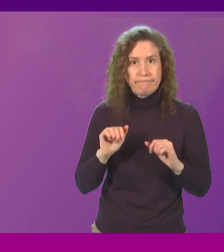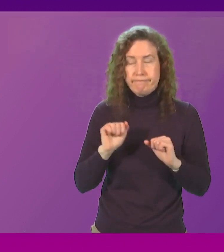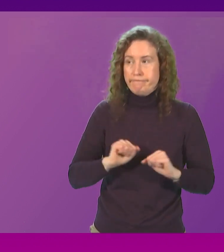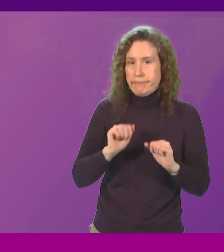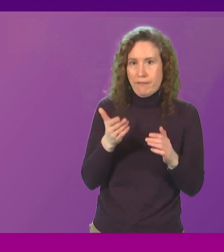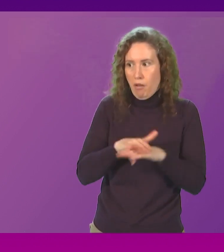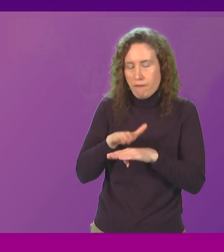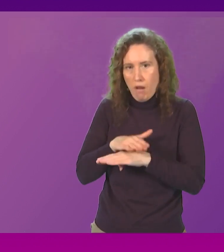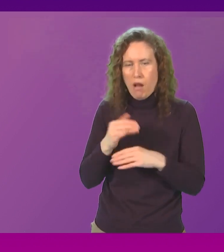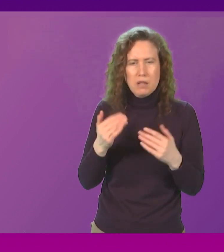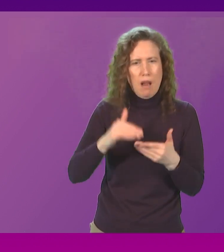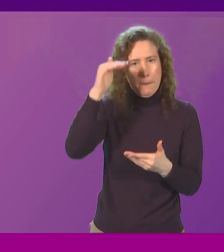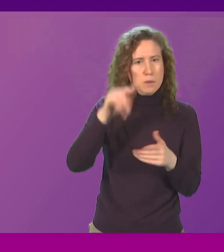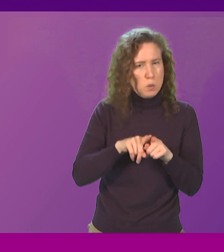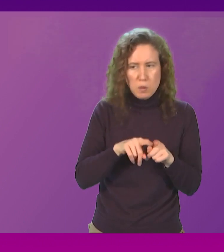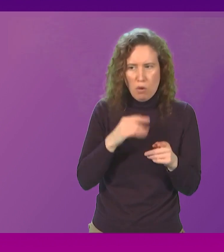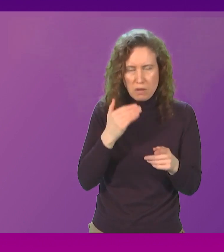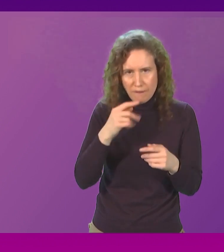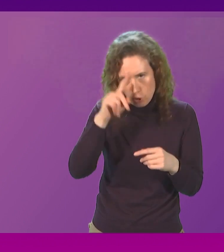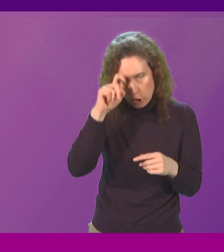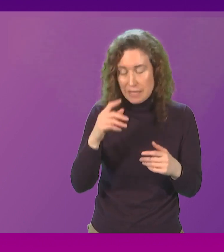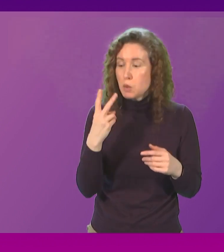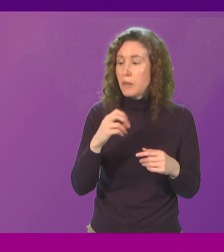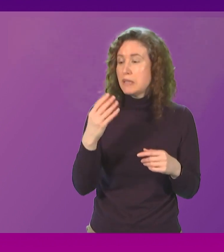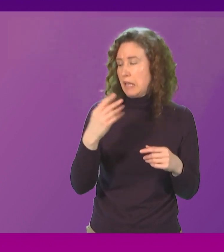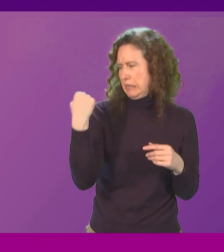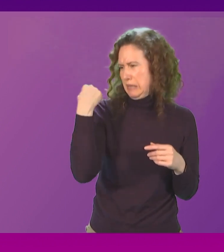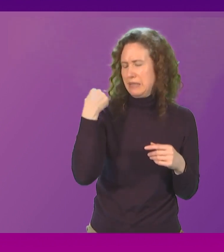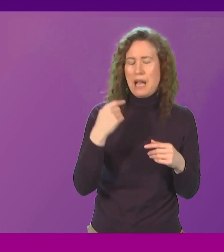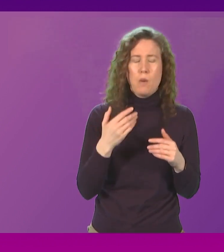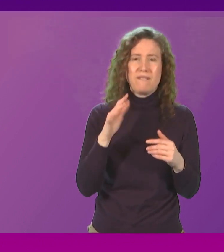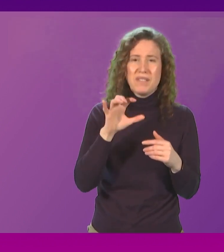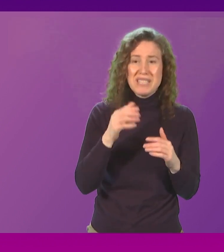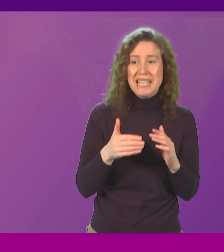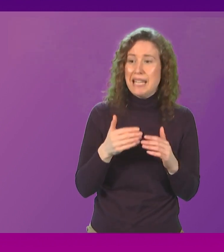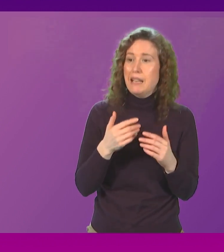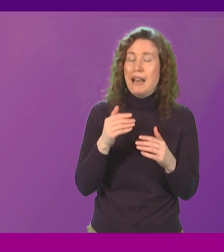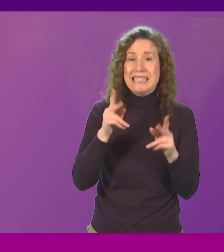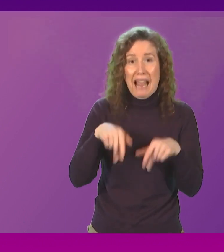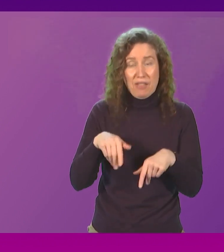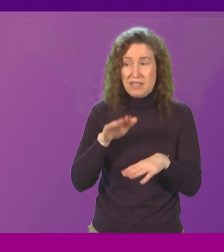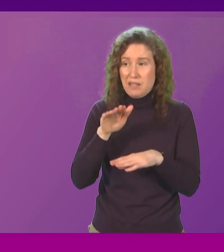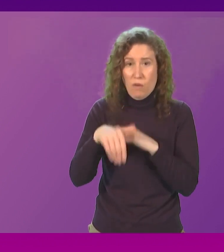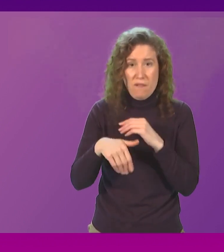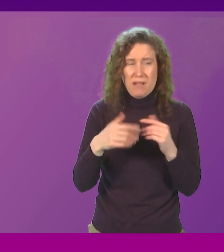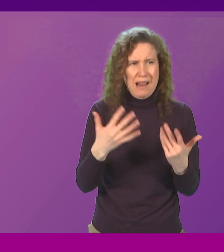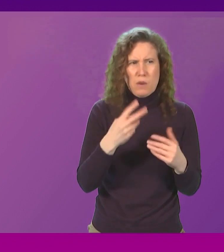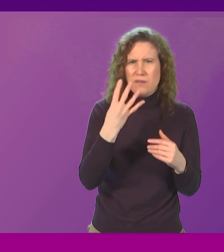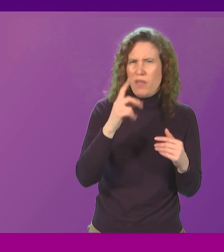In 2014, there were just 15 excess deaths; now there are almost 4,000. Life expectancy in Scotland—